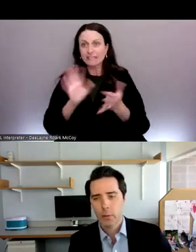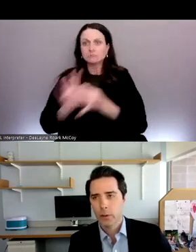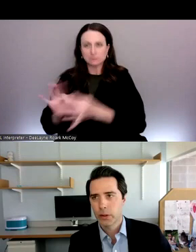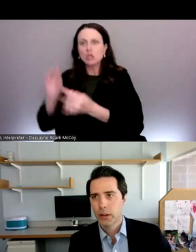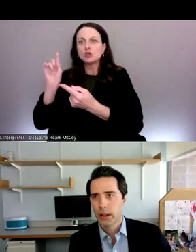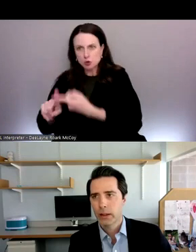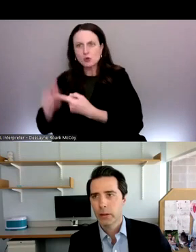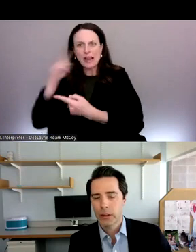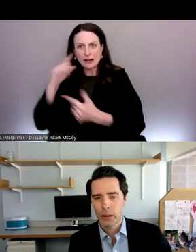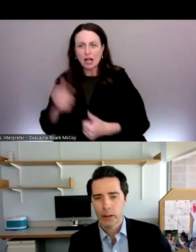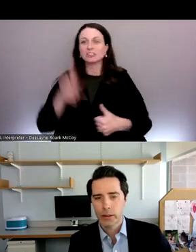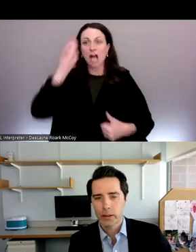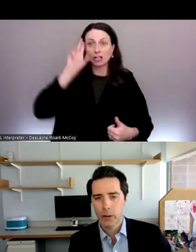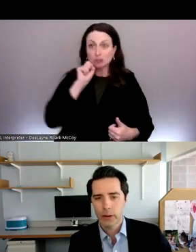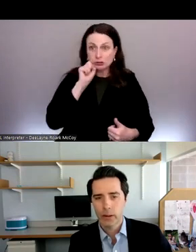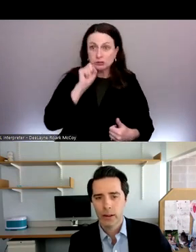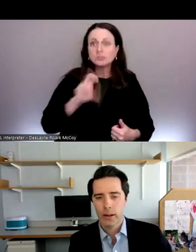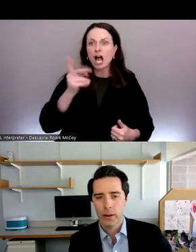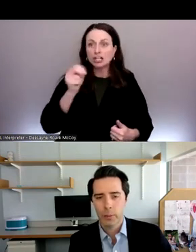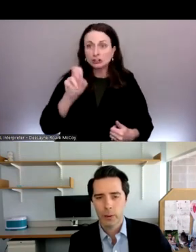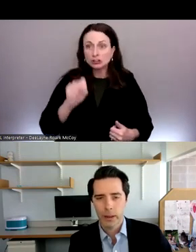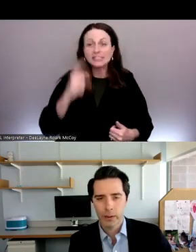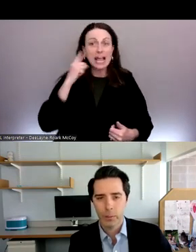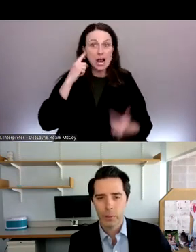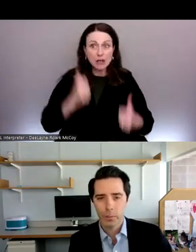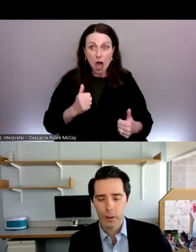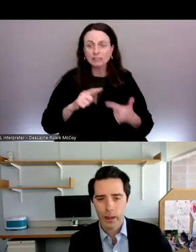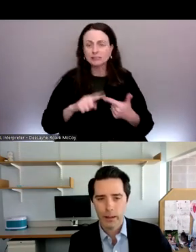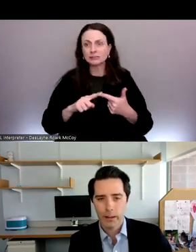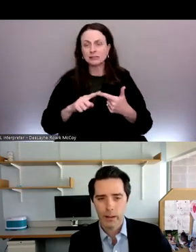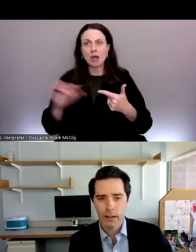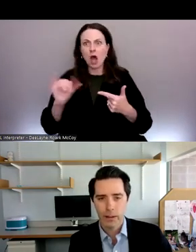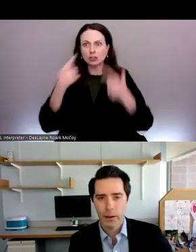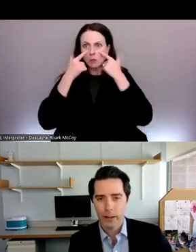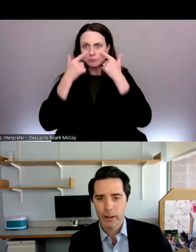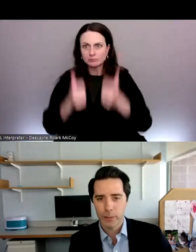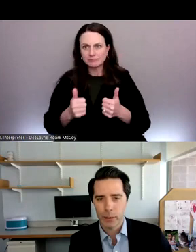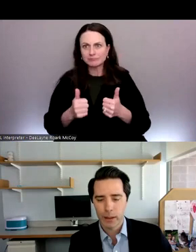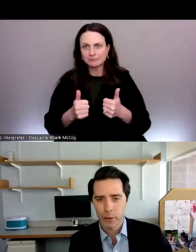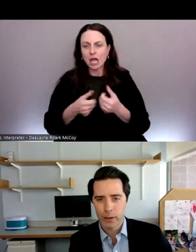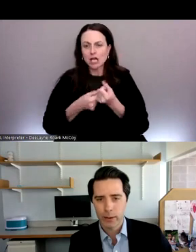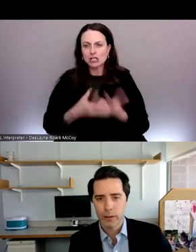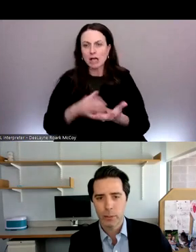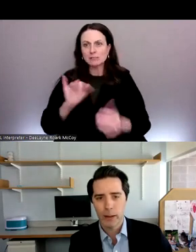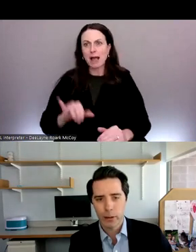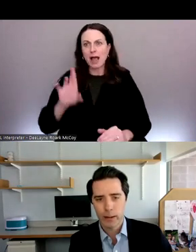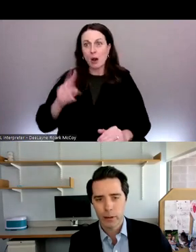syndrome which includes hearing loss as well as Progressive blindness caused by